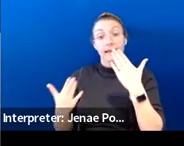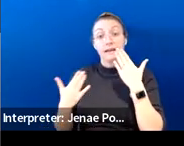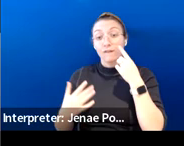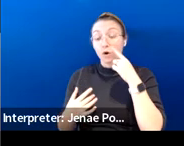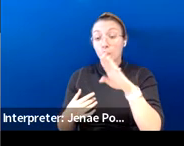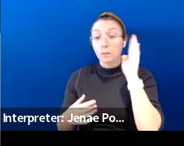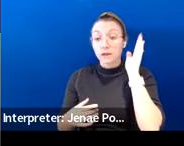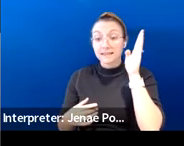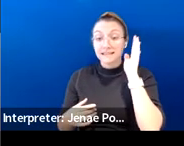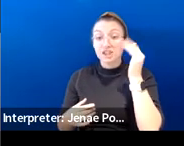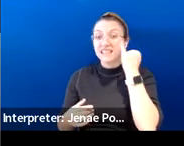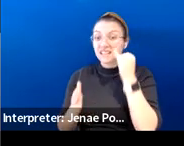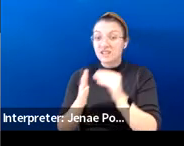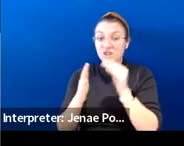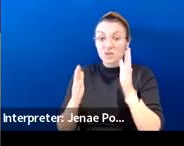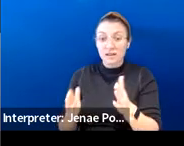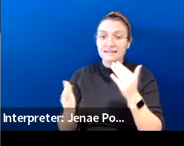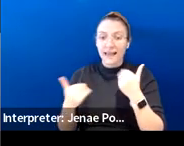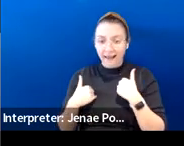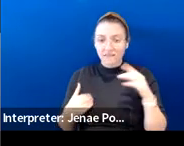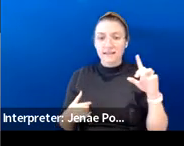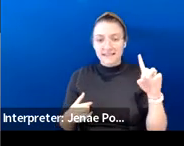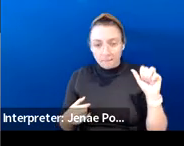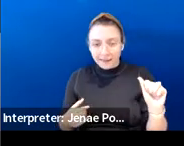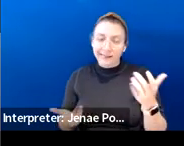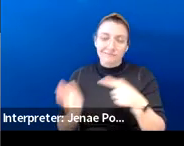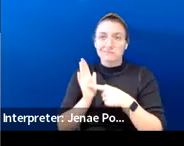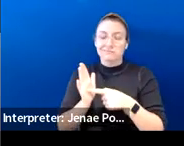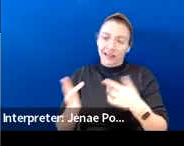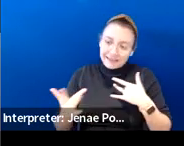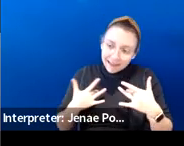If students have a diagnosed disability such as anxiety or depression, they can